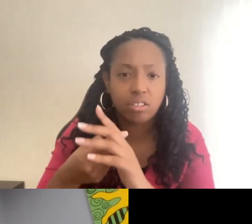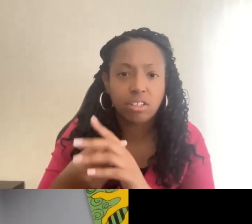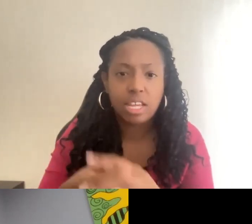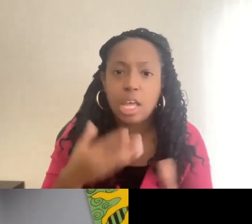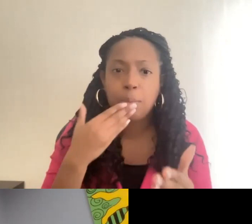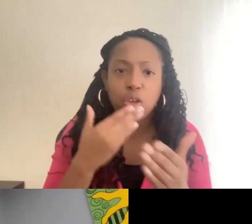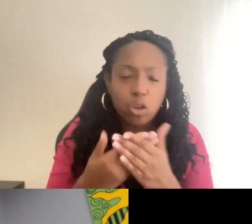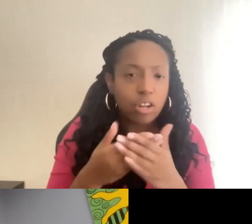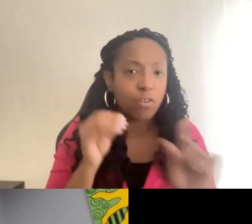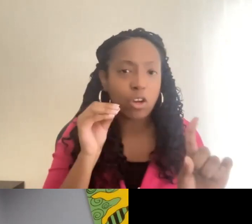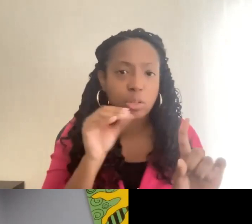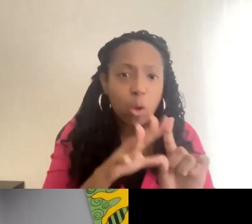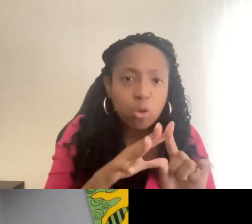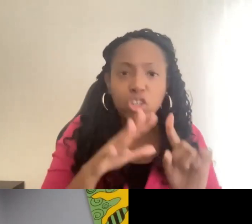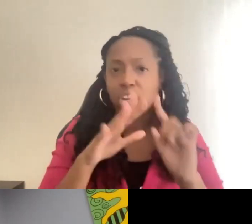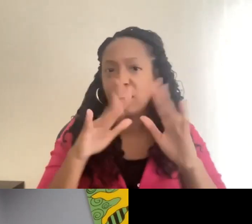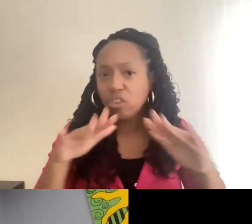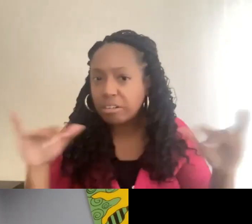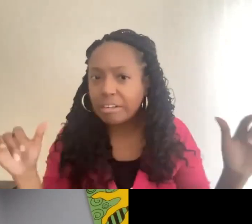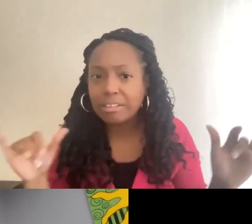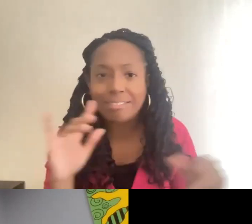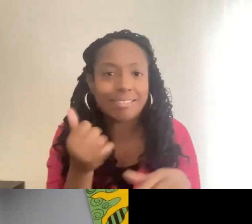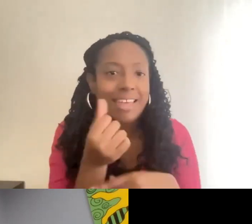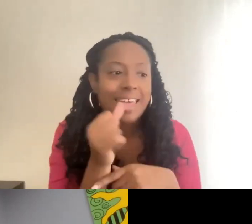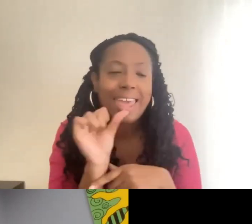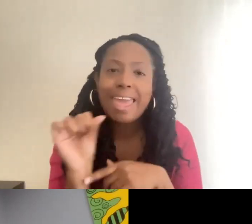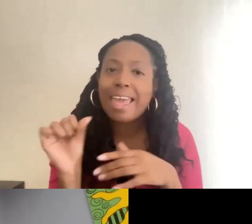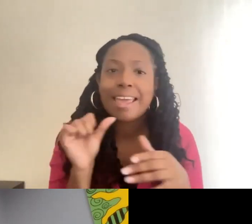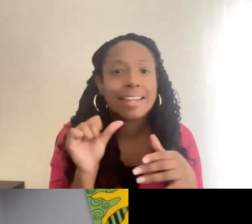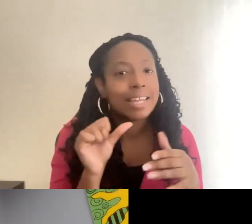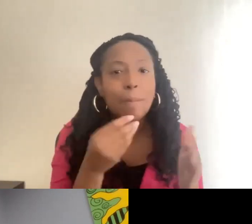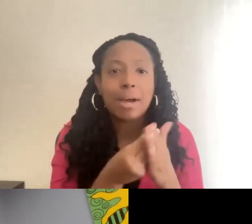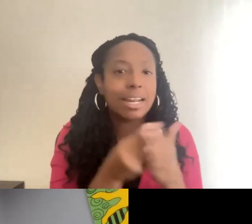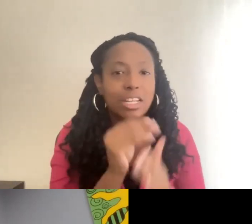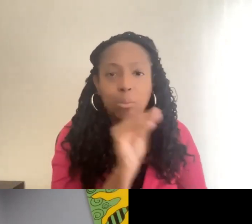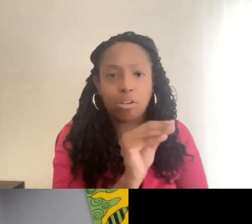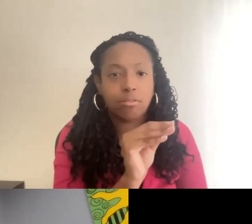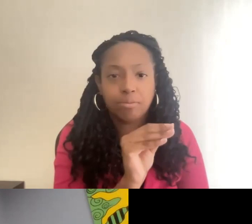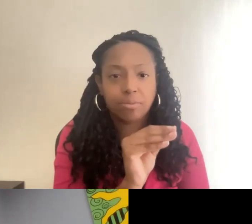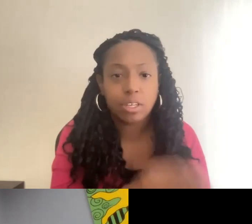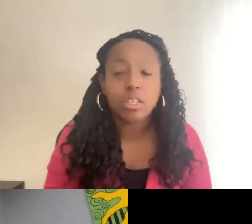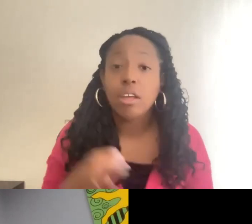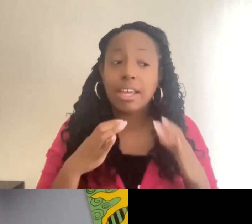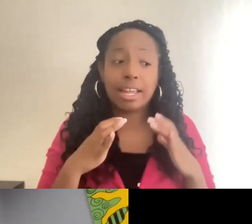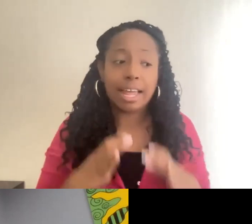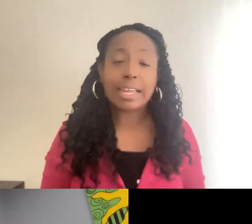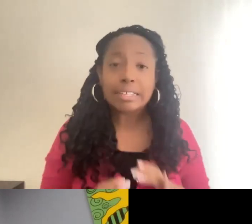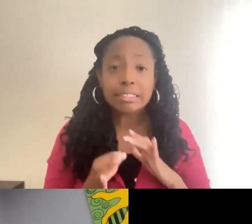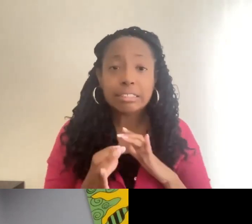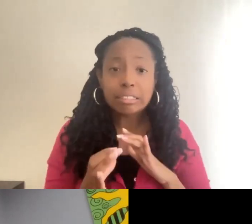exposure at almost any dollar amount right clients that come to me if you don't have more than